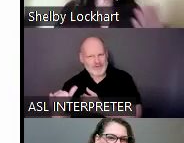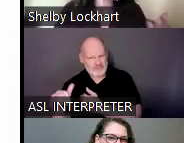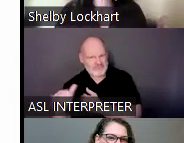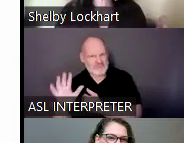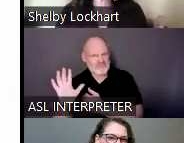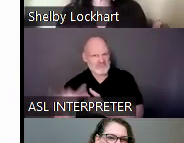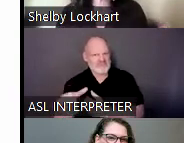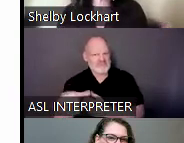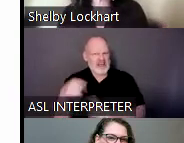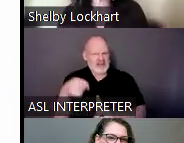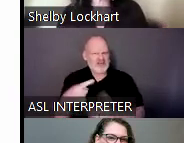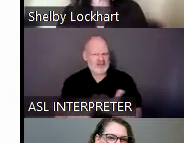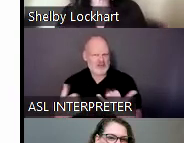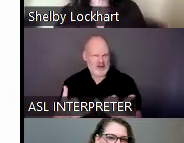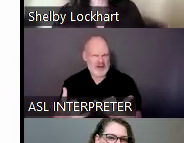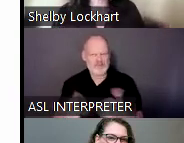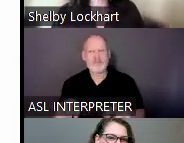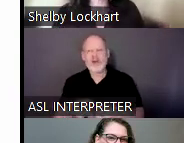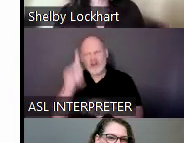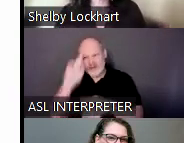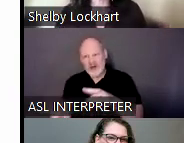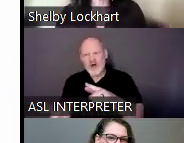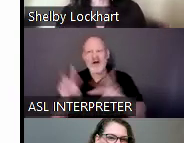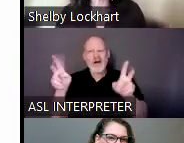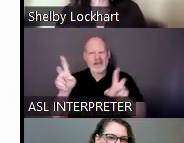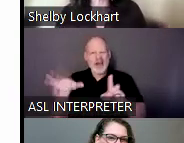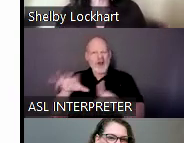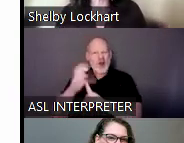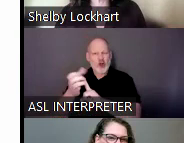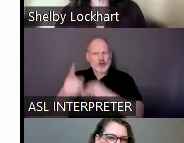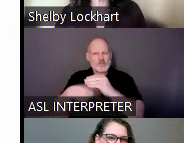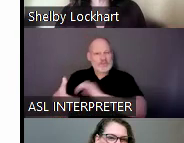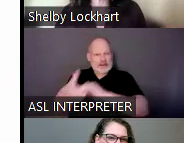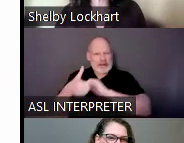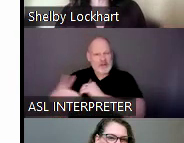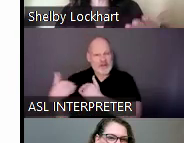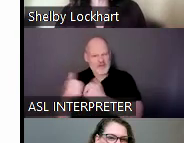only other thing I would say about the culture of collective responsibility at Tier 1 is that we do